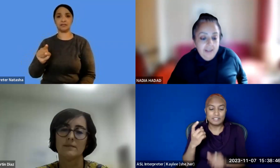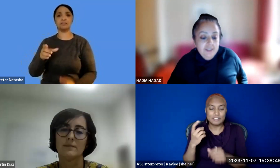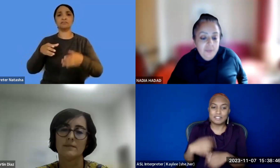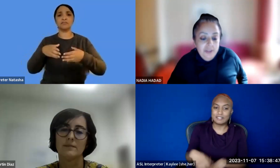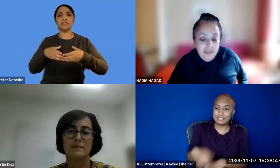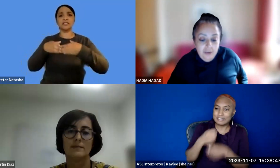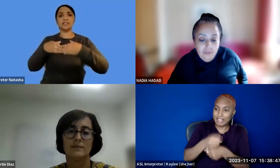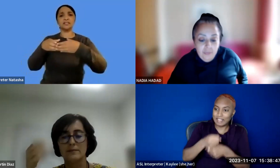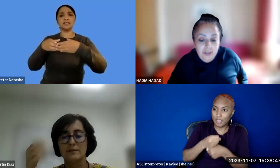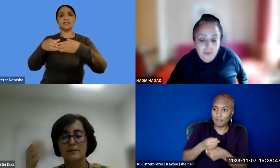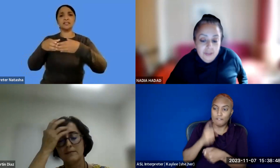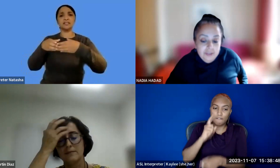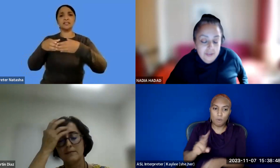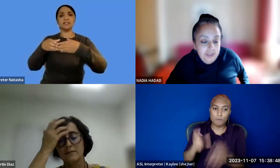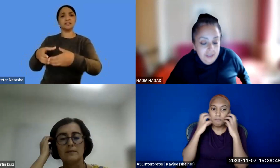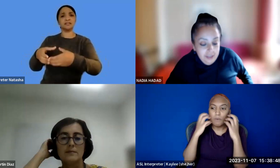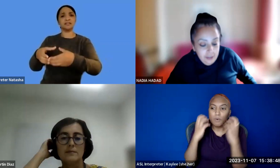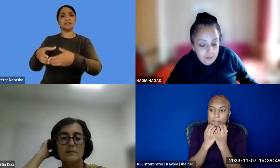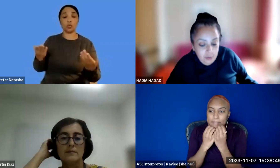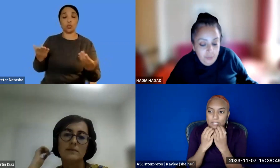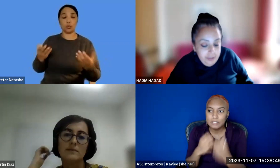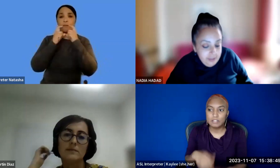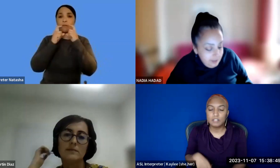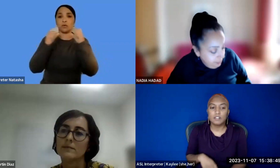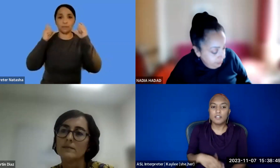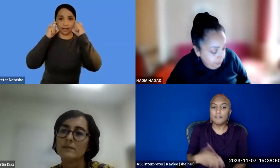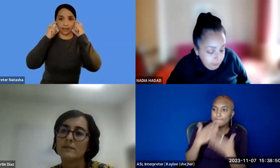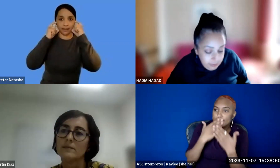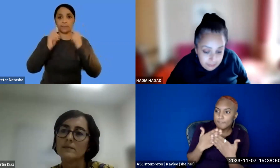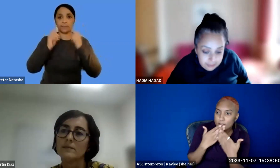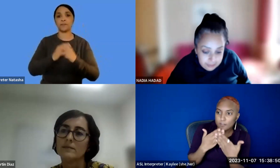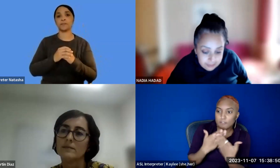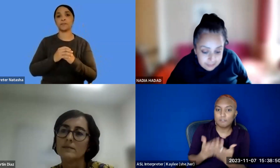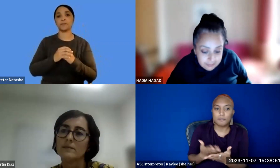Big thank you for being with us today. The floor is yours.